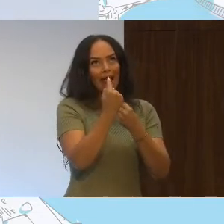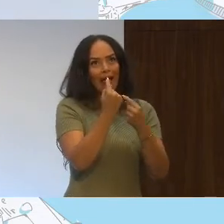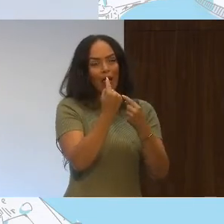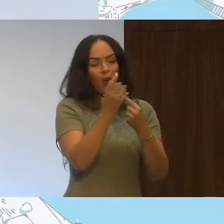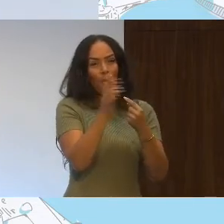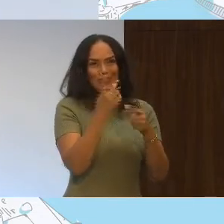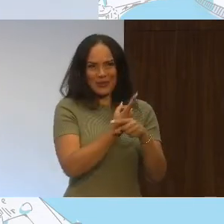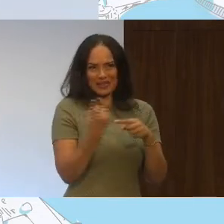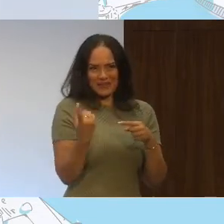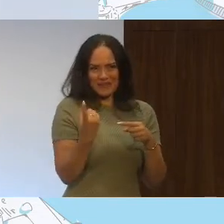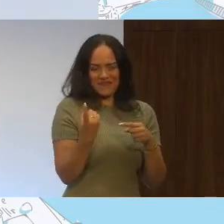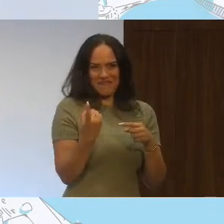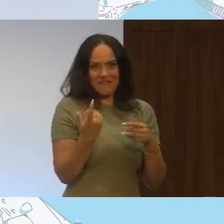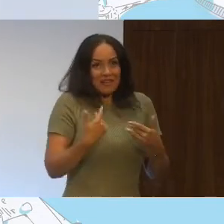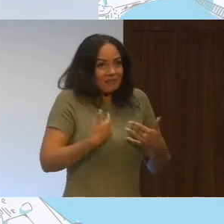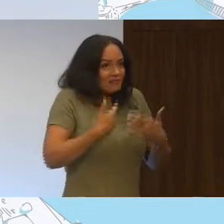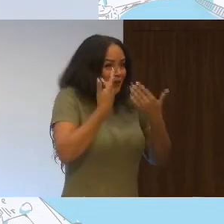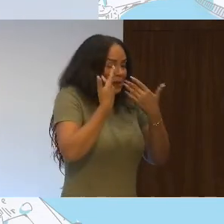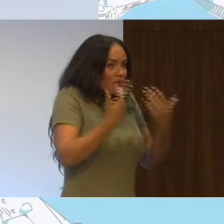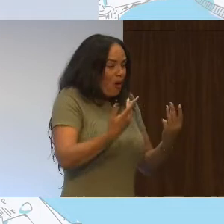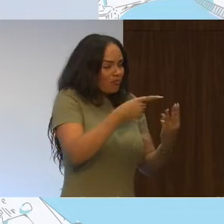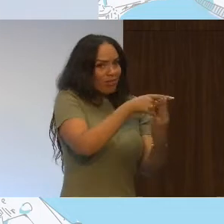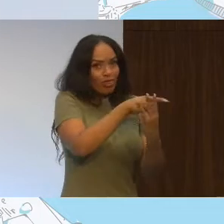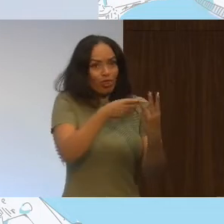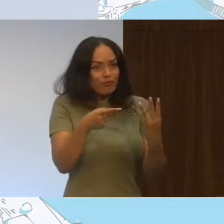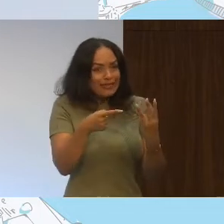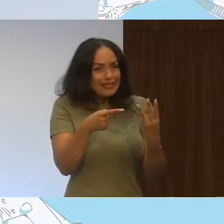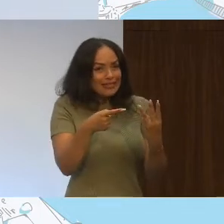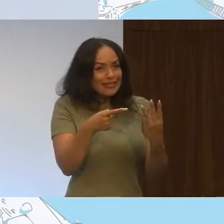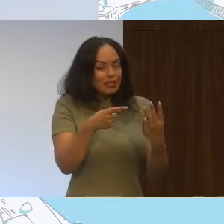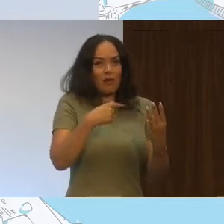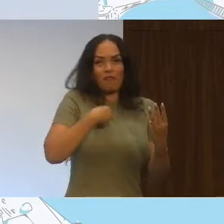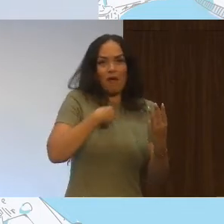I don't know if it was any all or none of my strategies that helped.